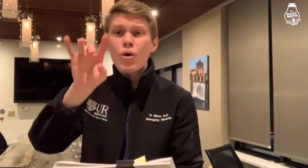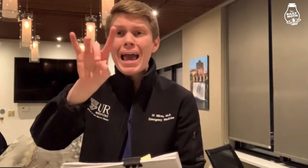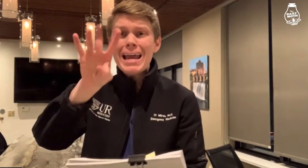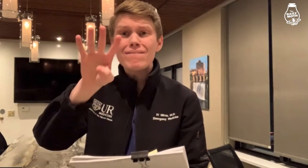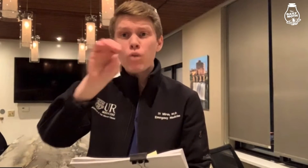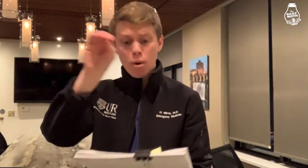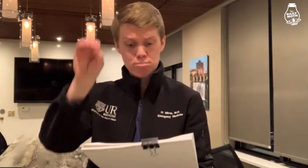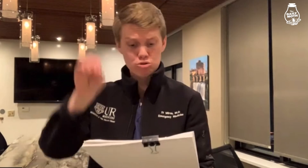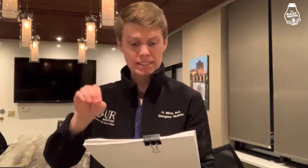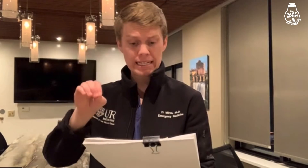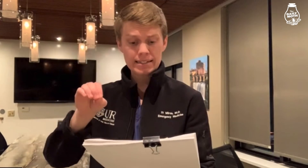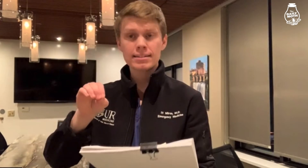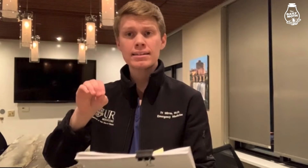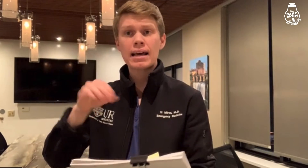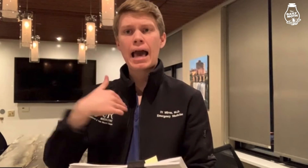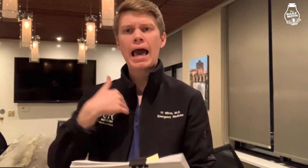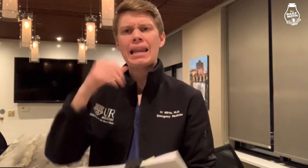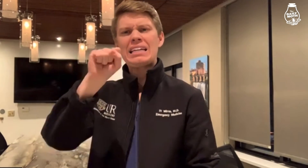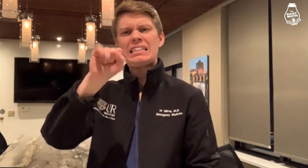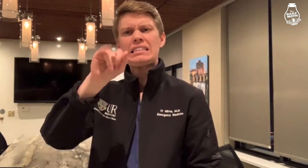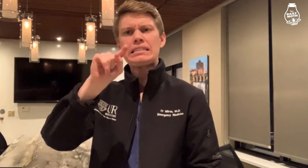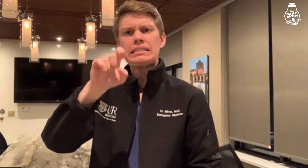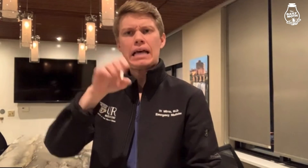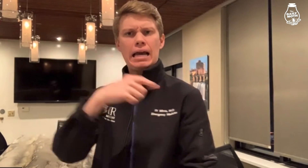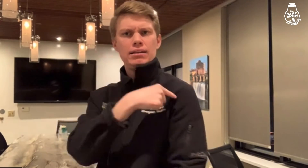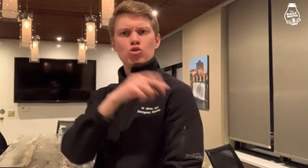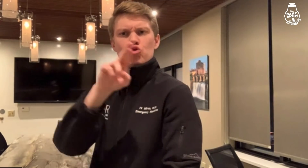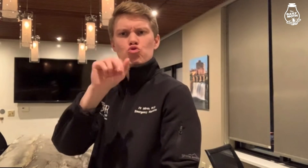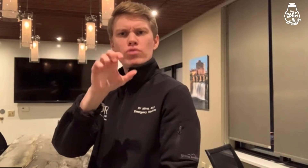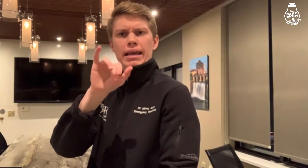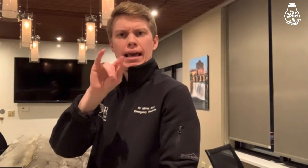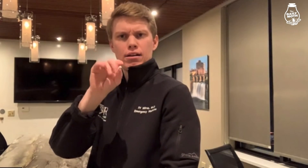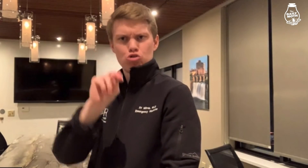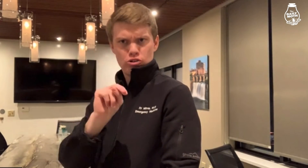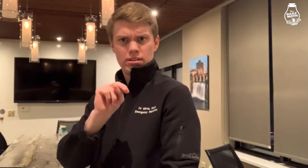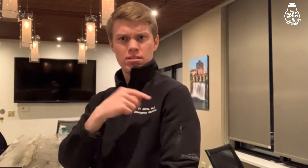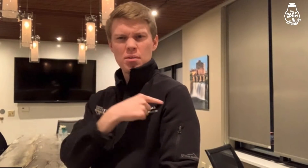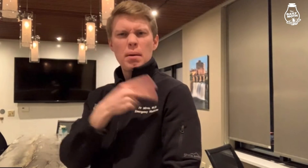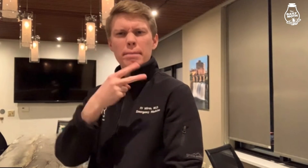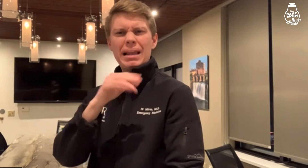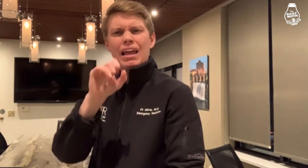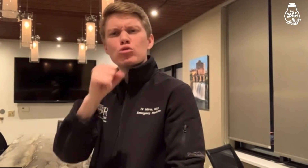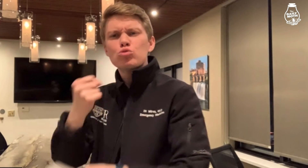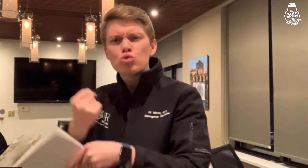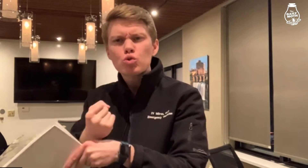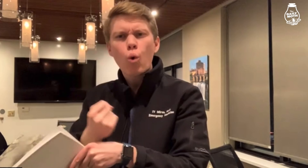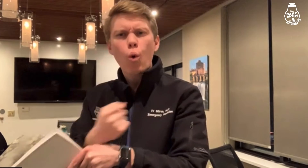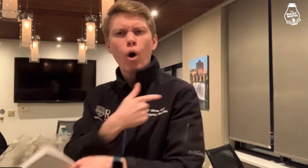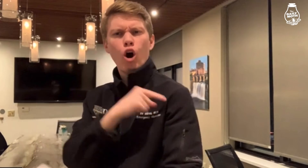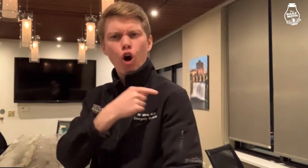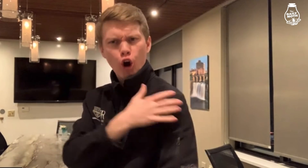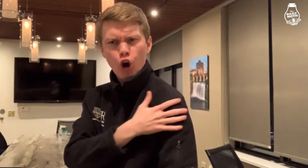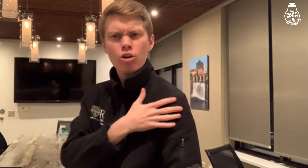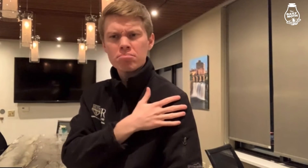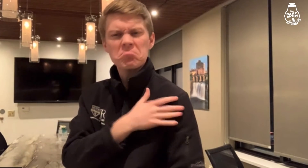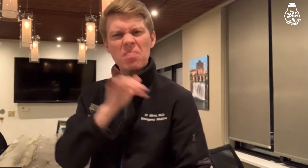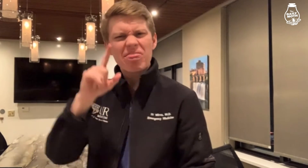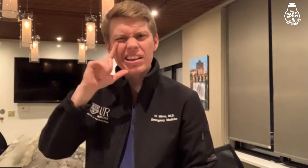84% had a site reaction. It means there is soreness and some pain.